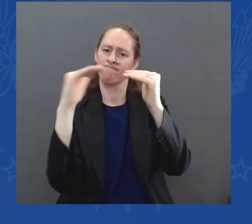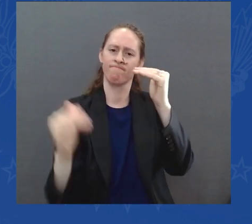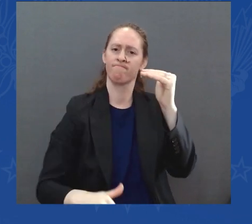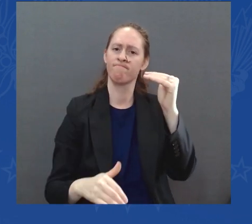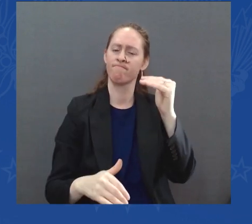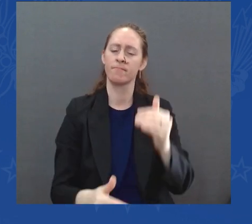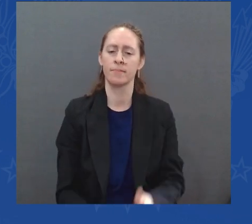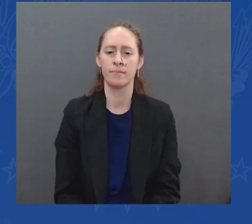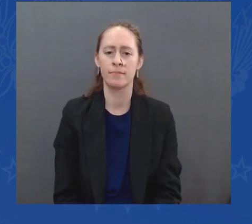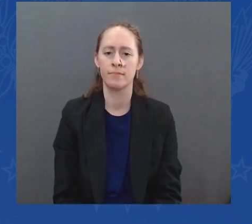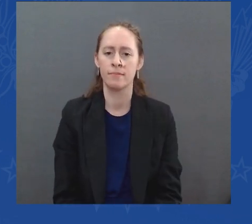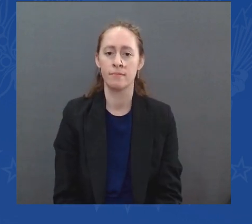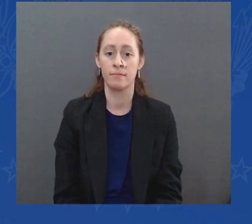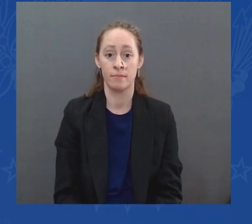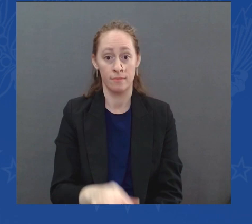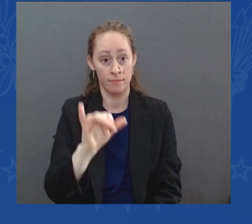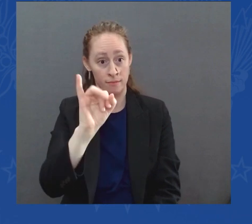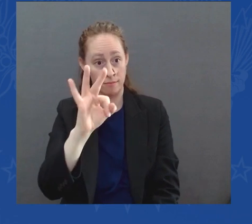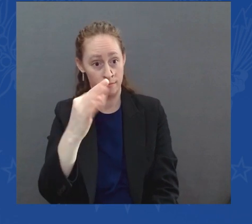and hold the perpetrators to account.